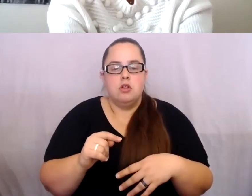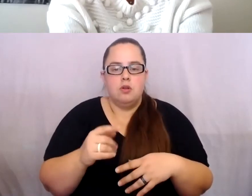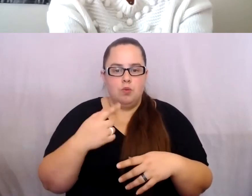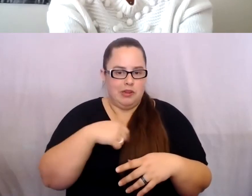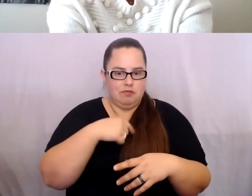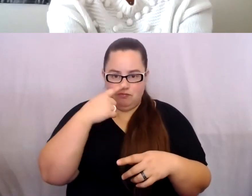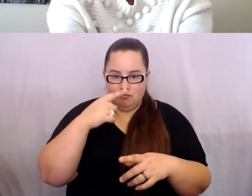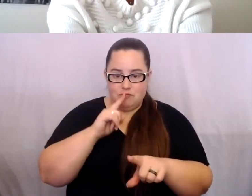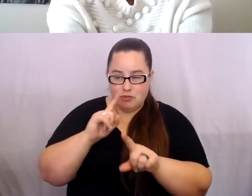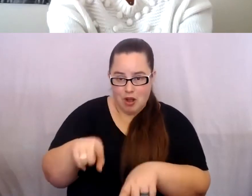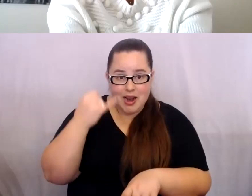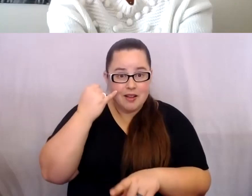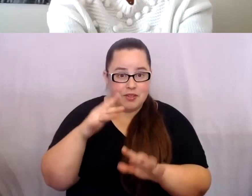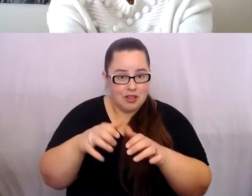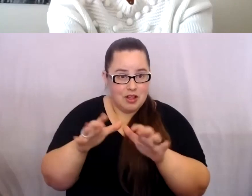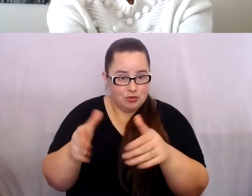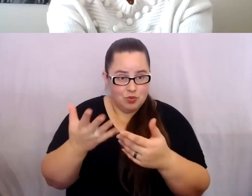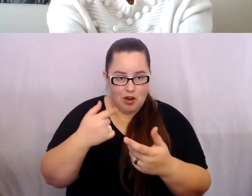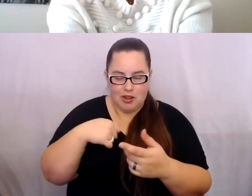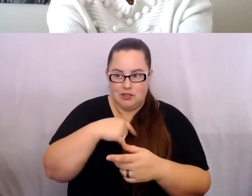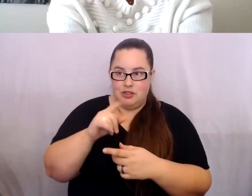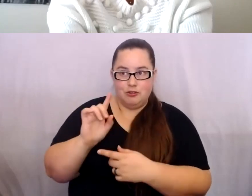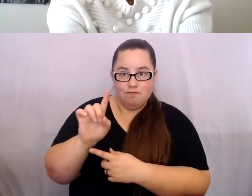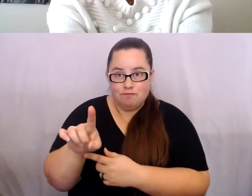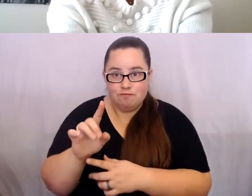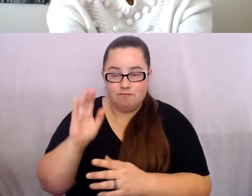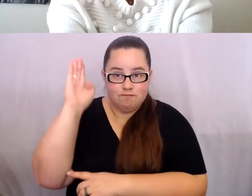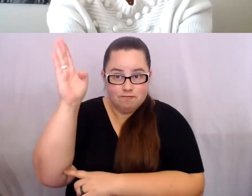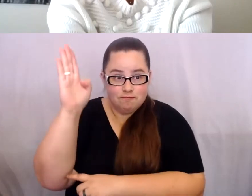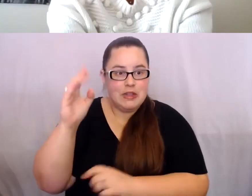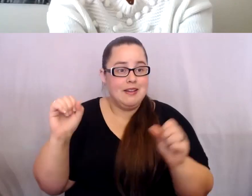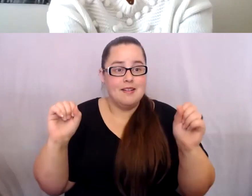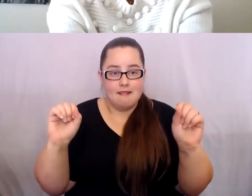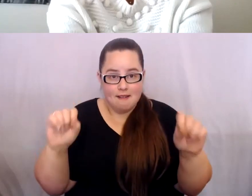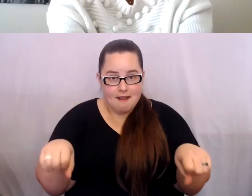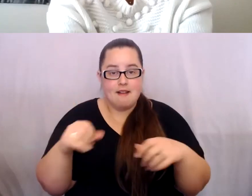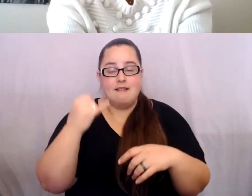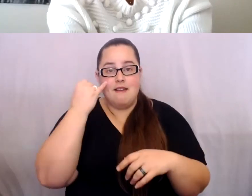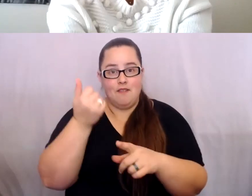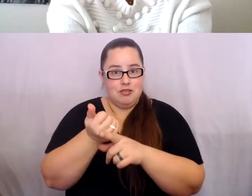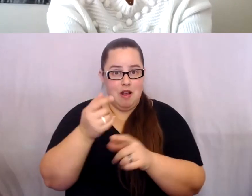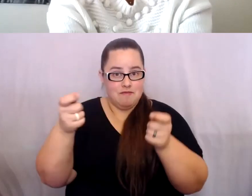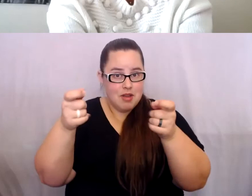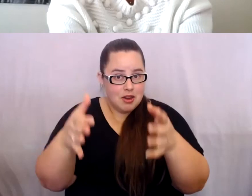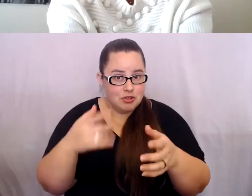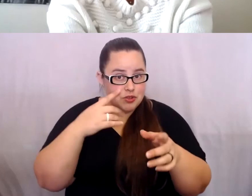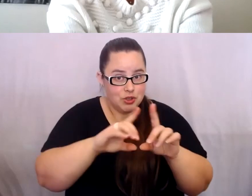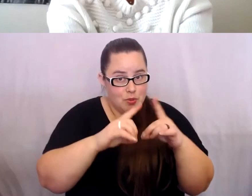We can do that if you're a manager of a department and you want something tailored specific to your department or team.